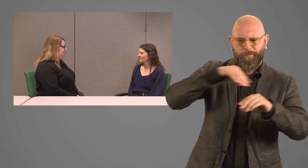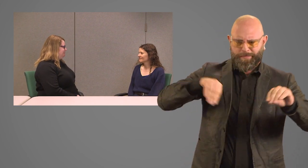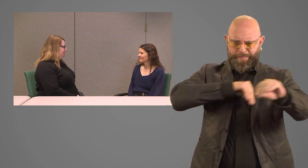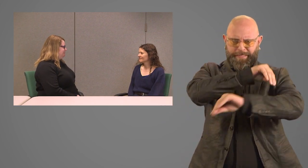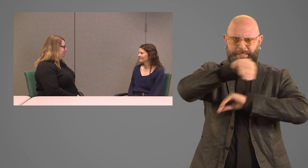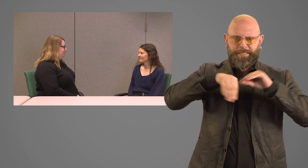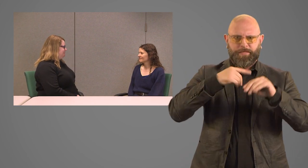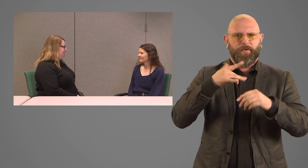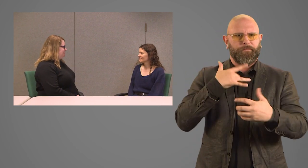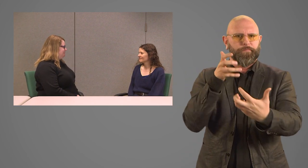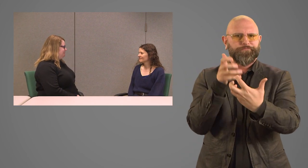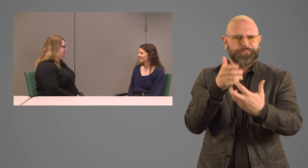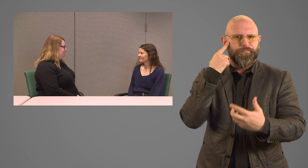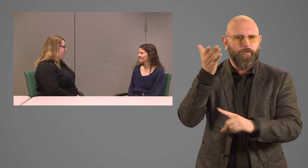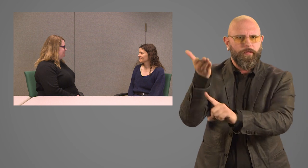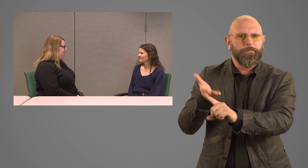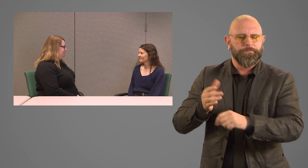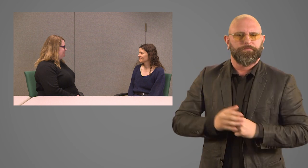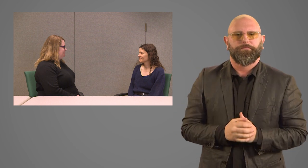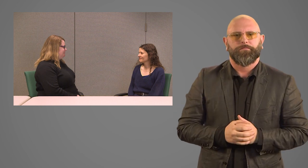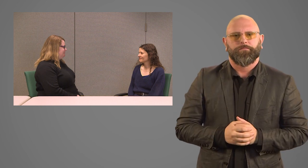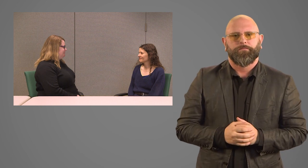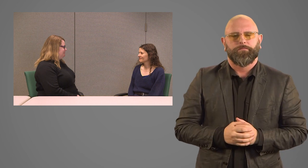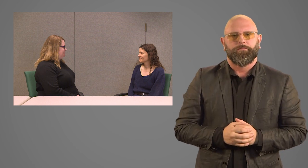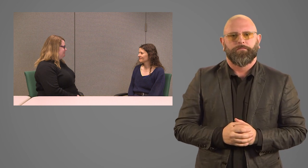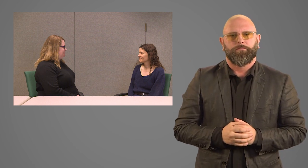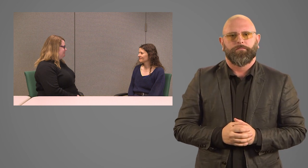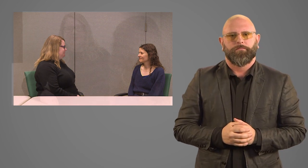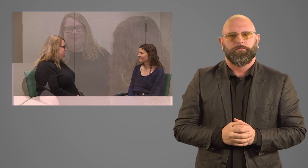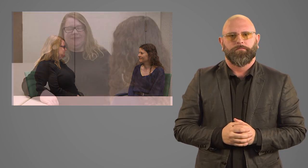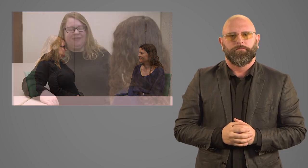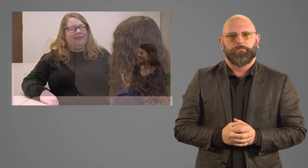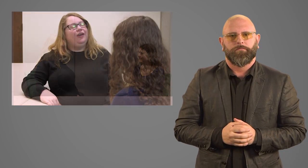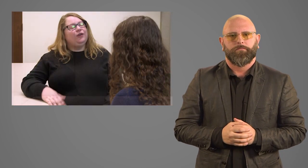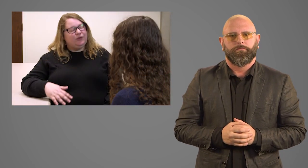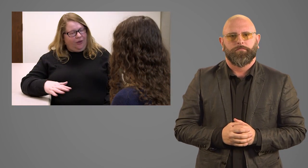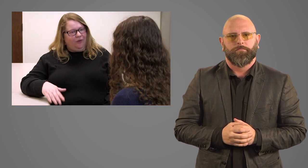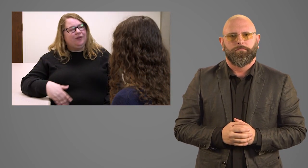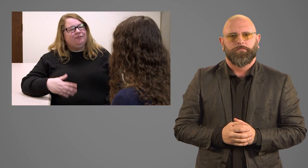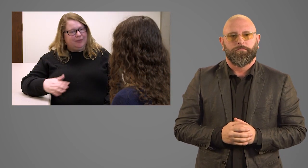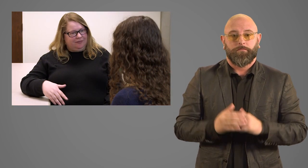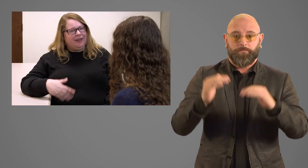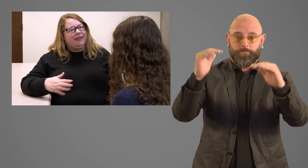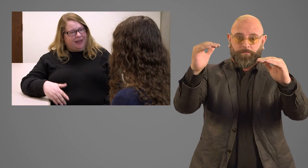This allows them to control their environment as much as possible.